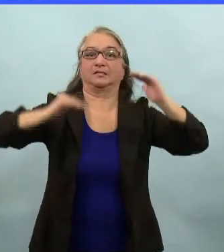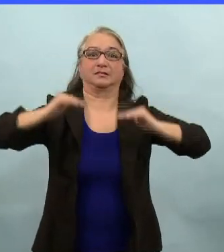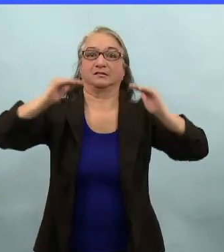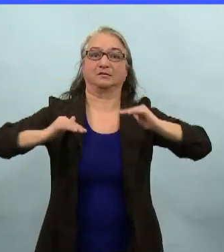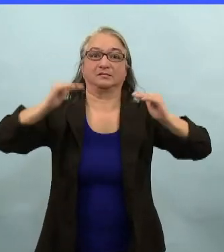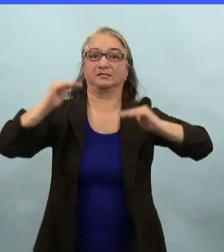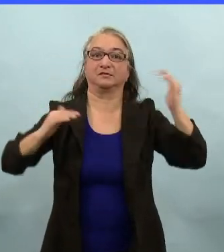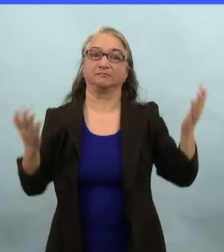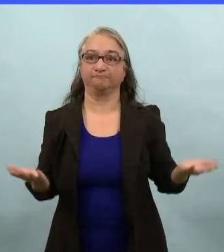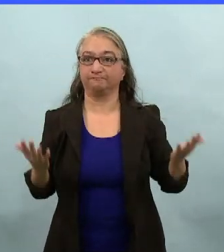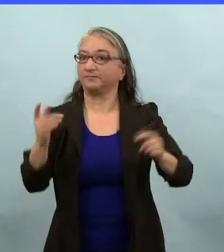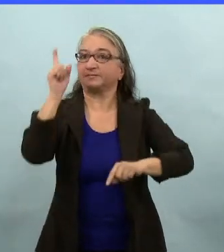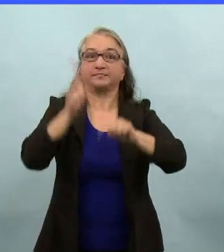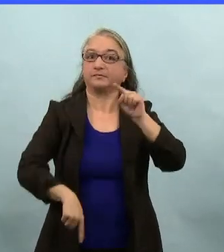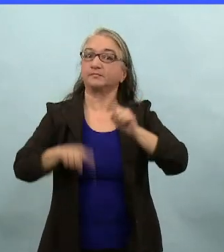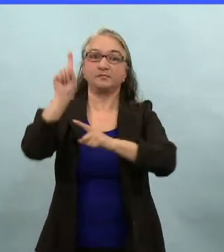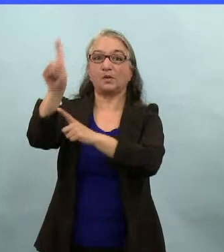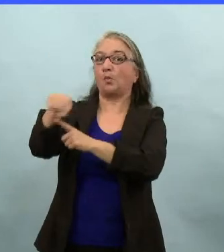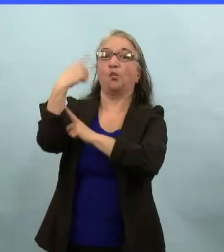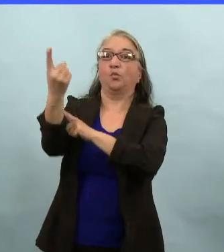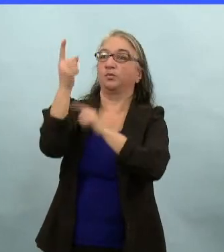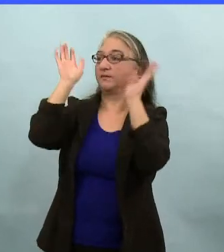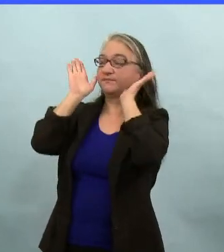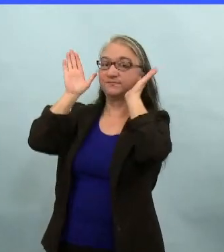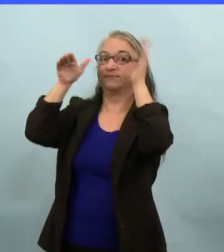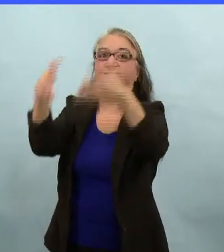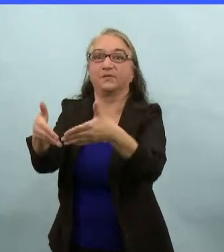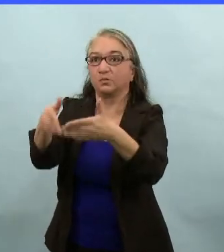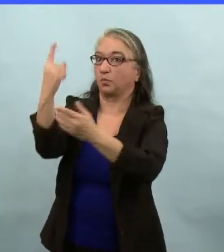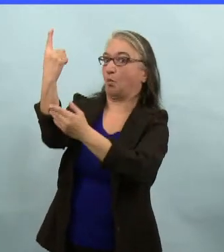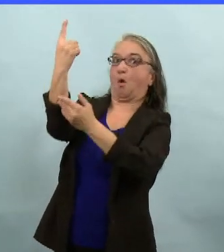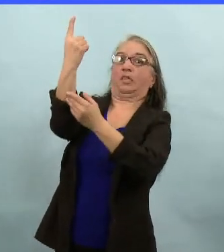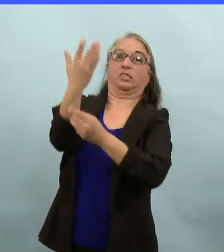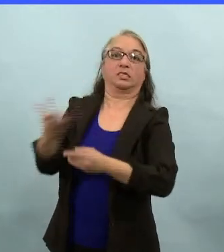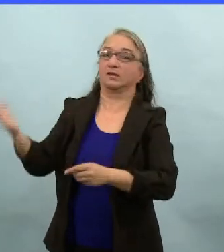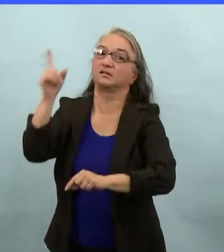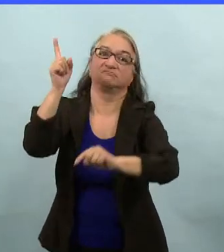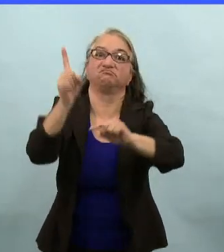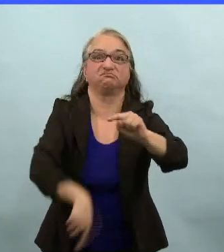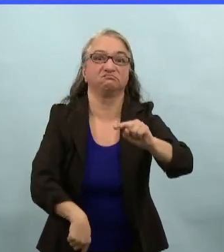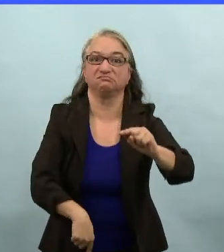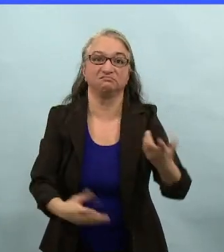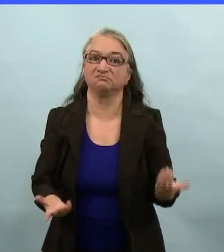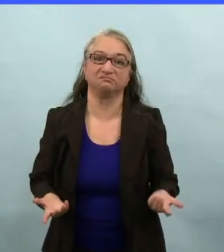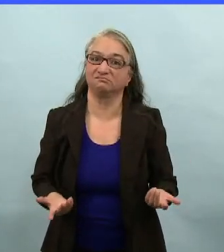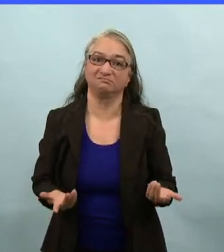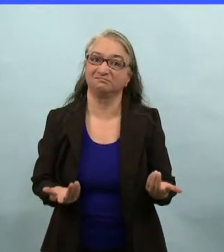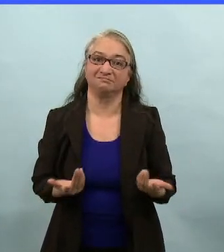looking at this as you know uh you know the virus you know just just today i mean this is going to